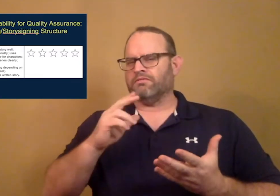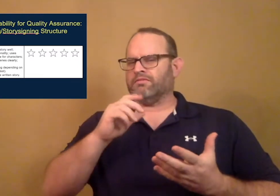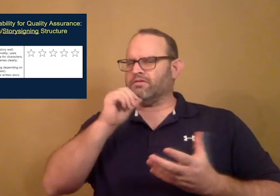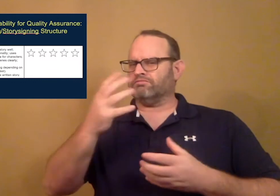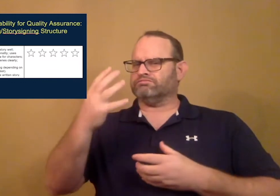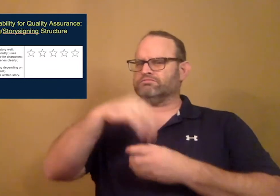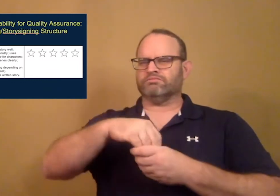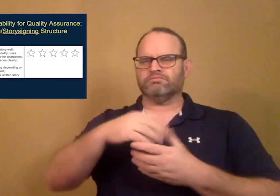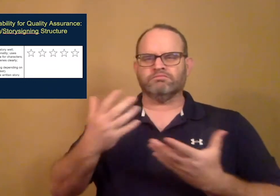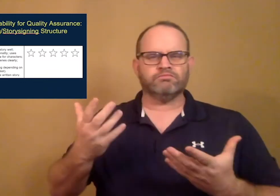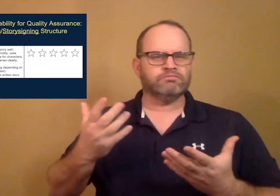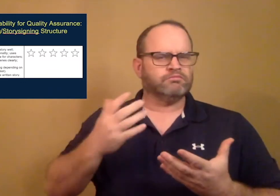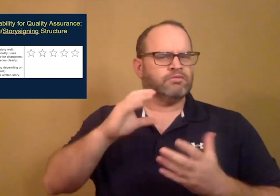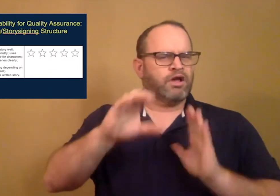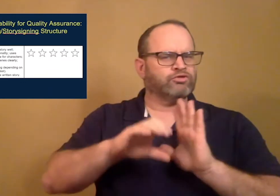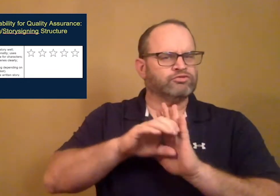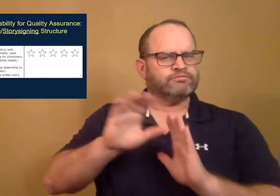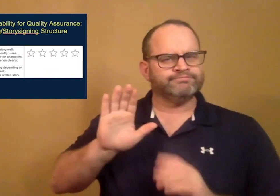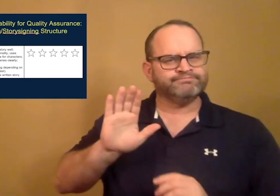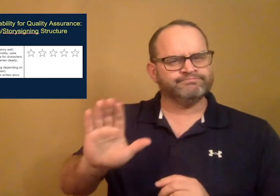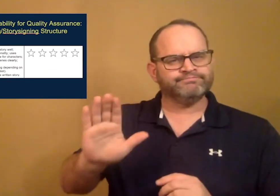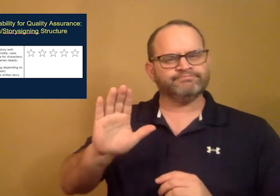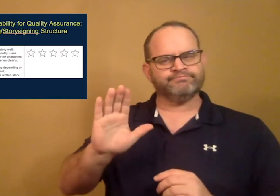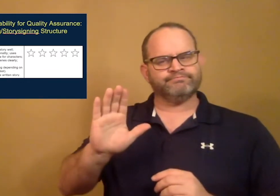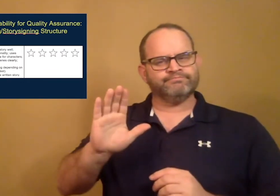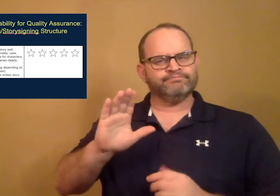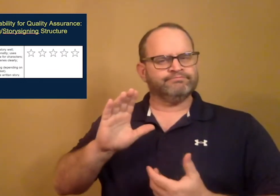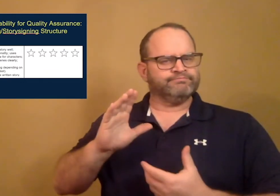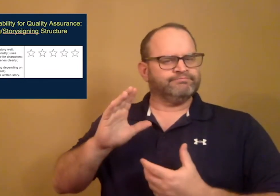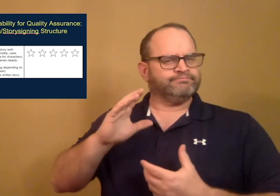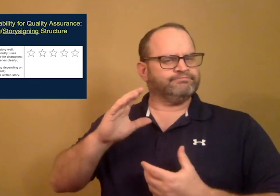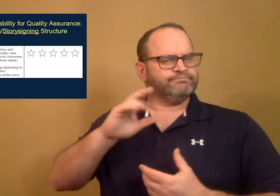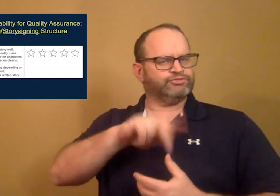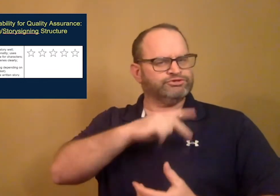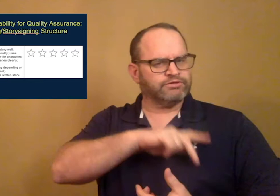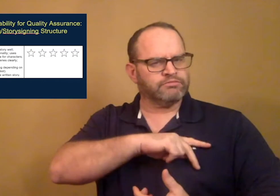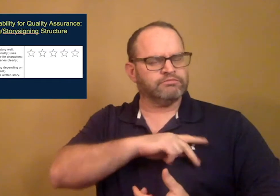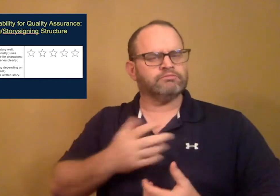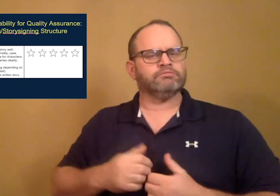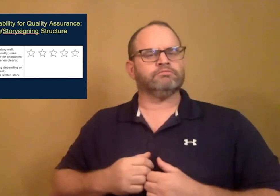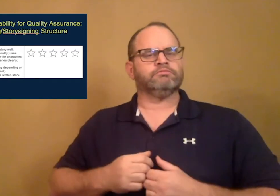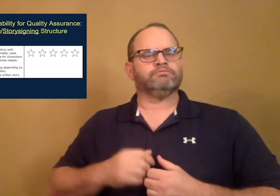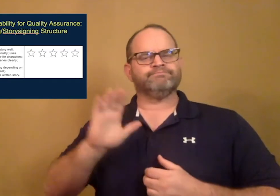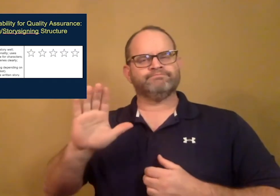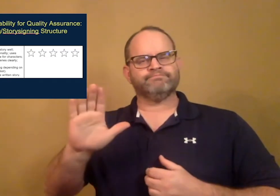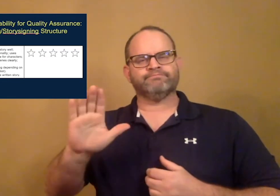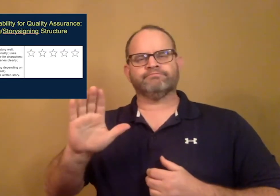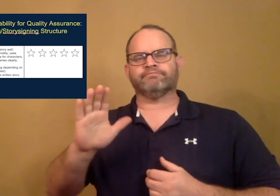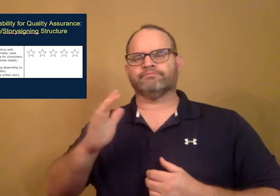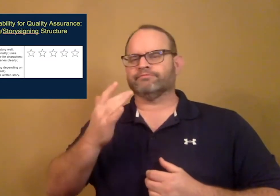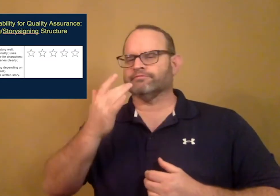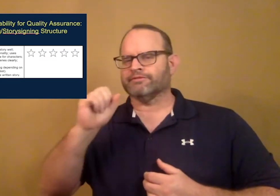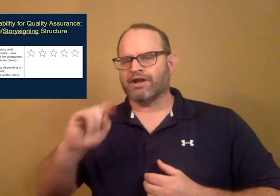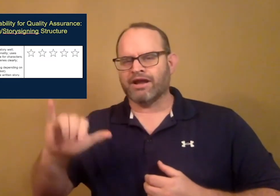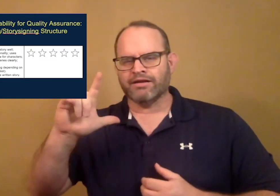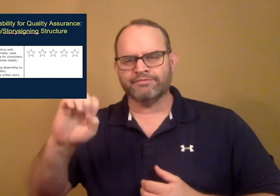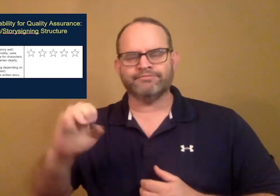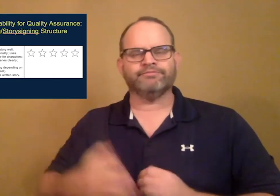The story becomes dull for viewing as the signer might not incorporate characters' personalities, styles and points of view.